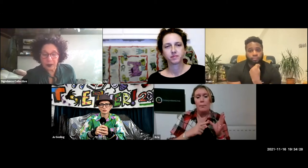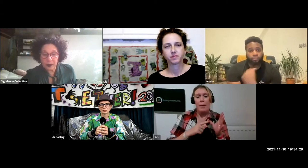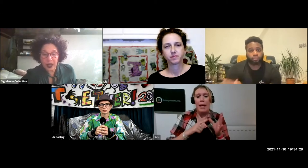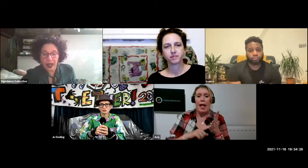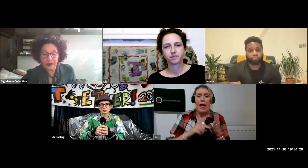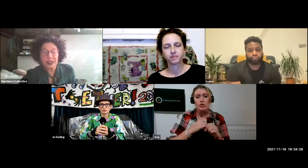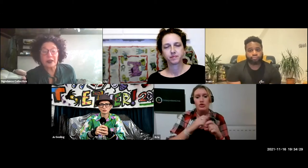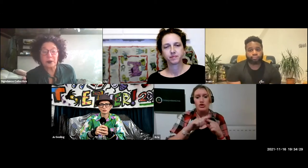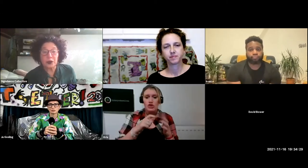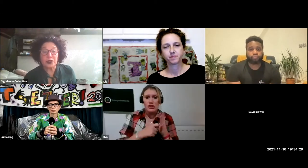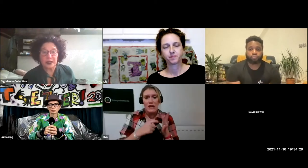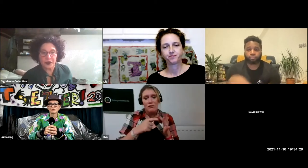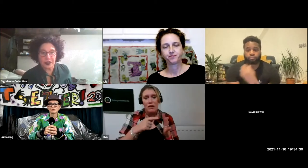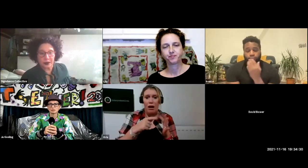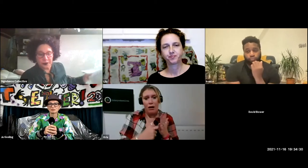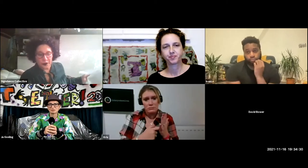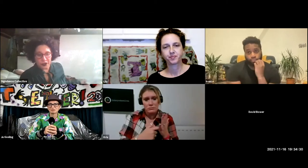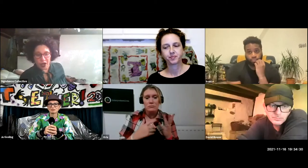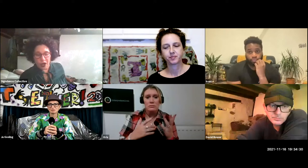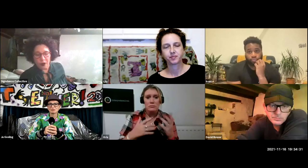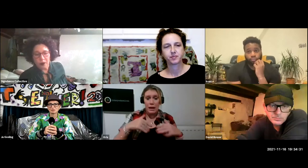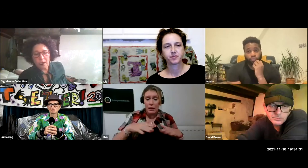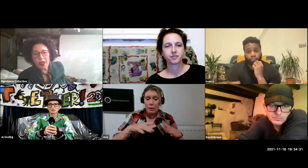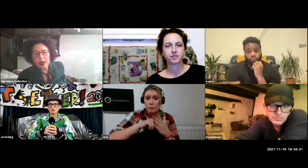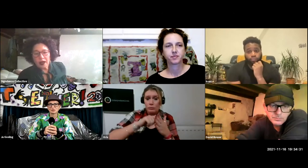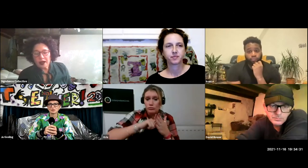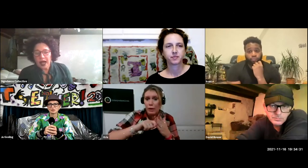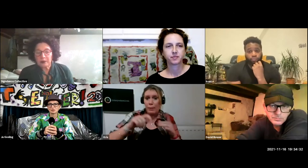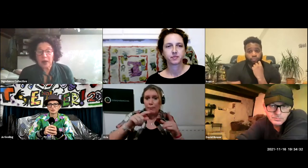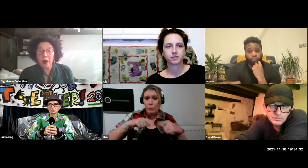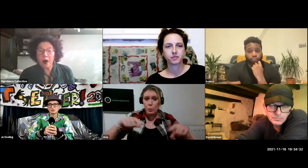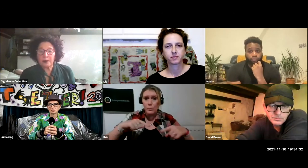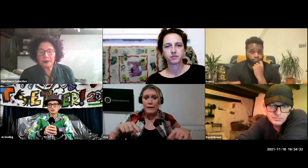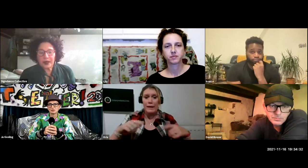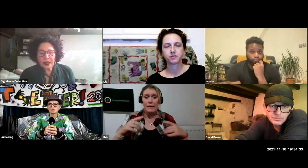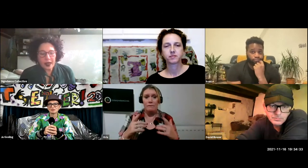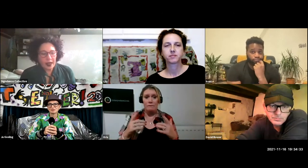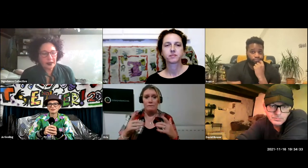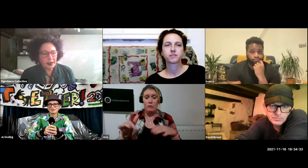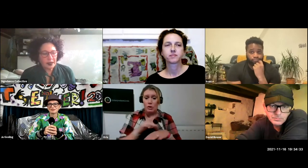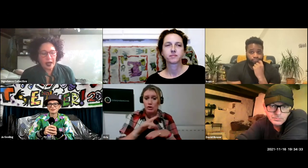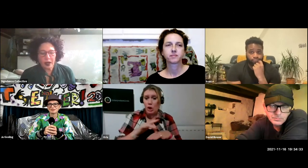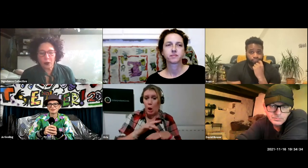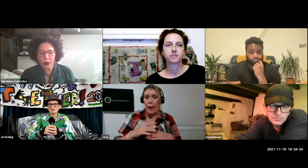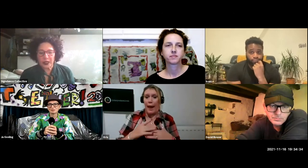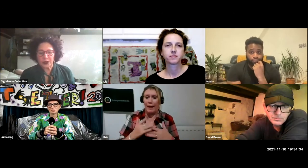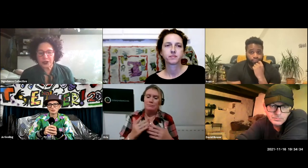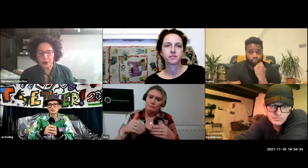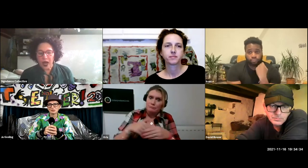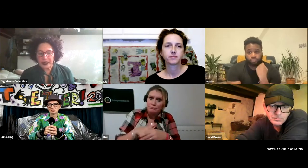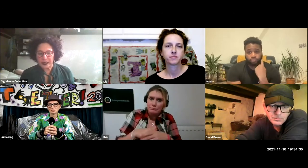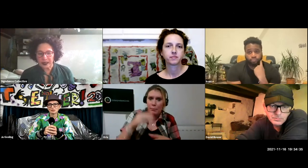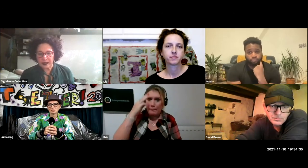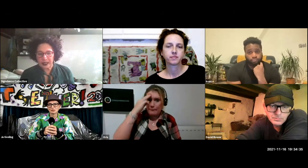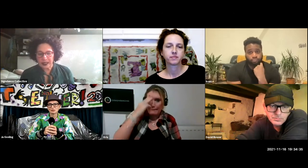of bringing outdoor arts into the home. It is something that we very much did